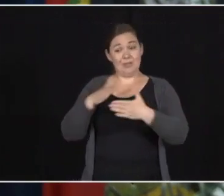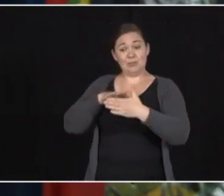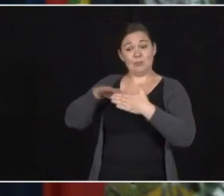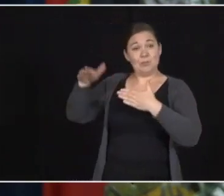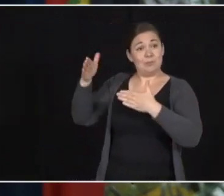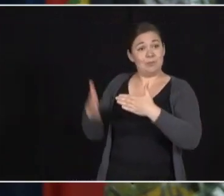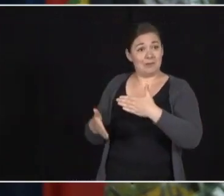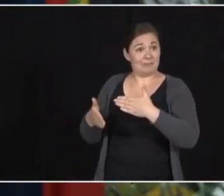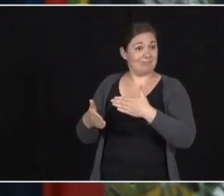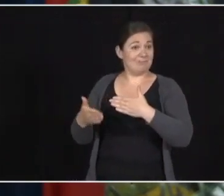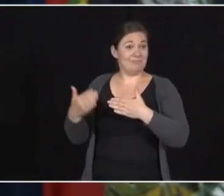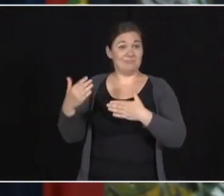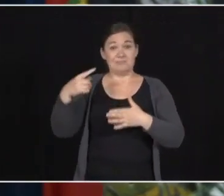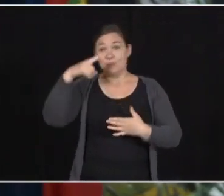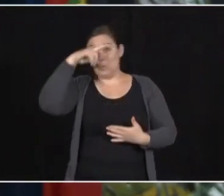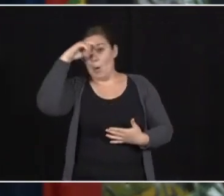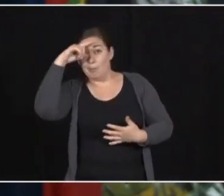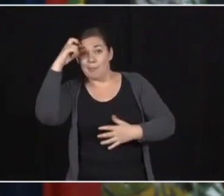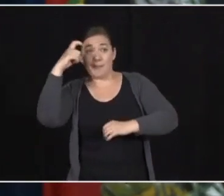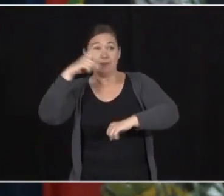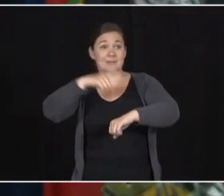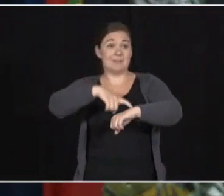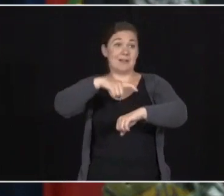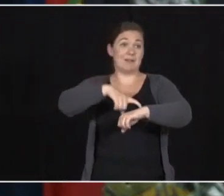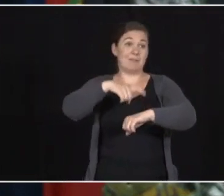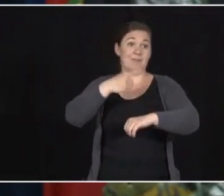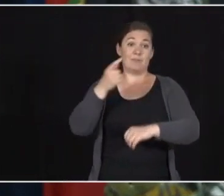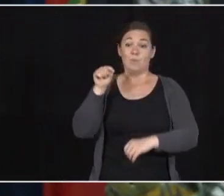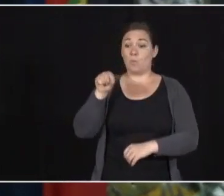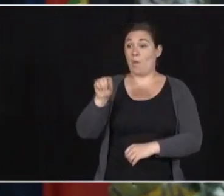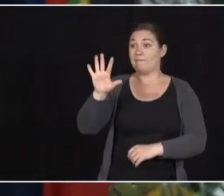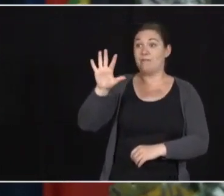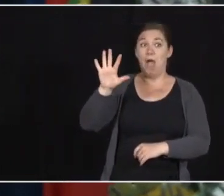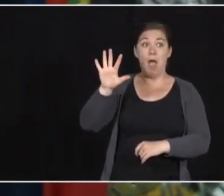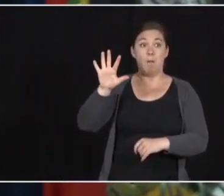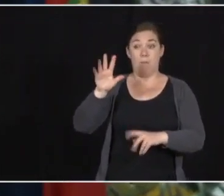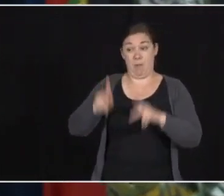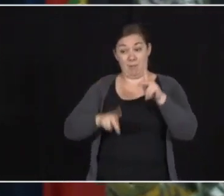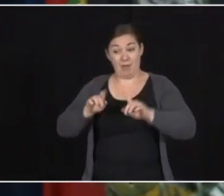on a long weekend in the summer there will be half a million of cottagers going up to the cottage area